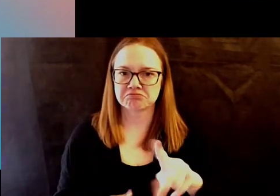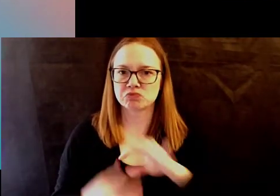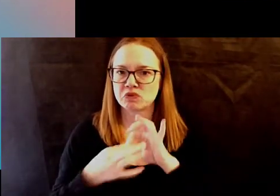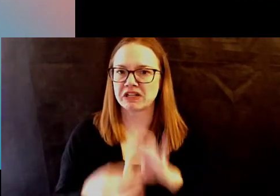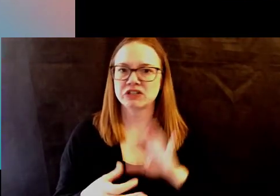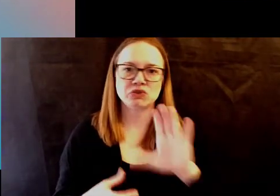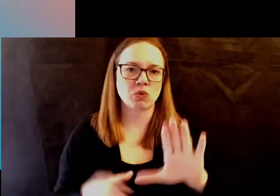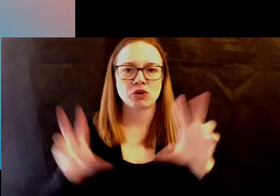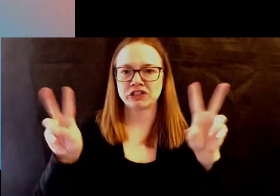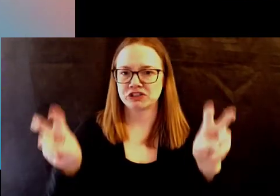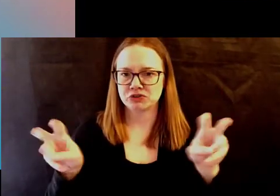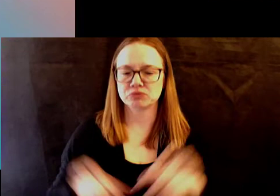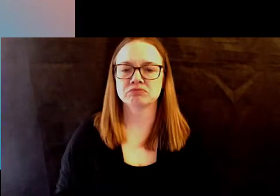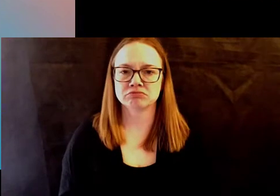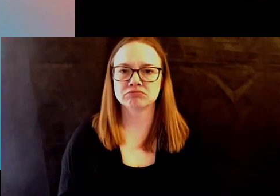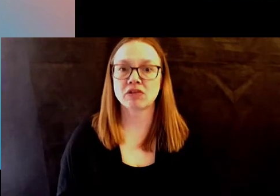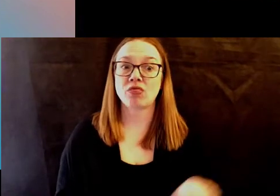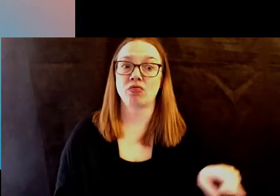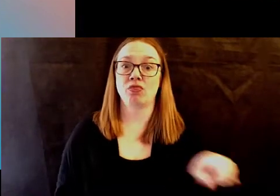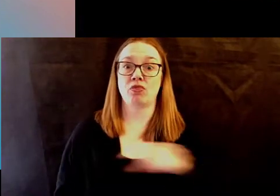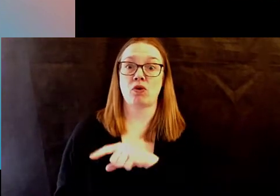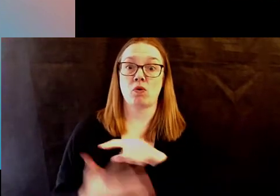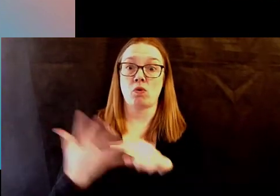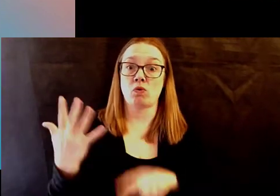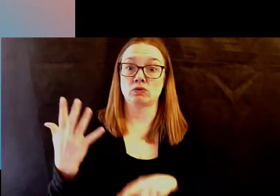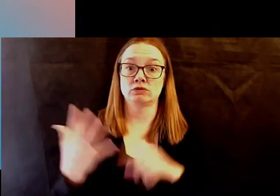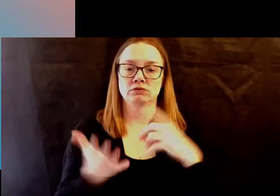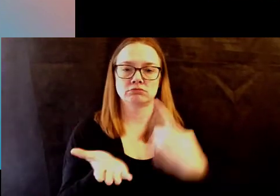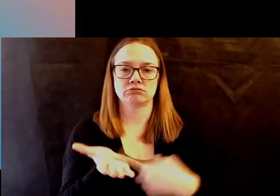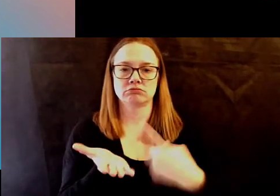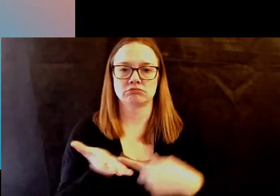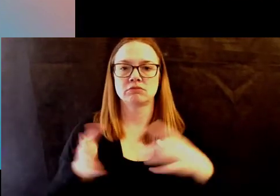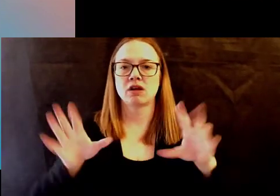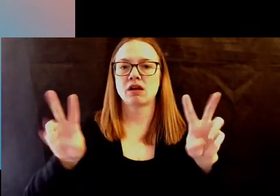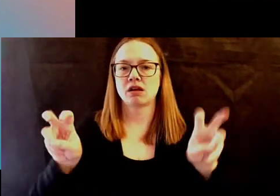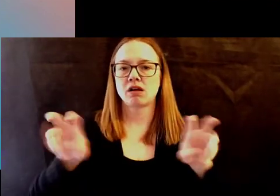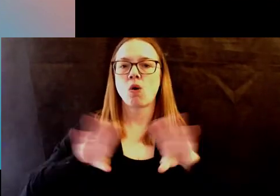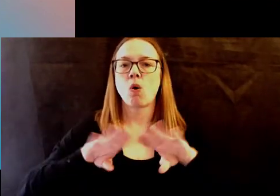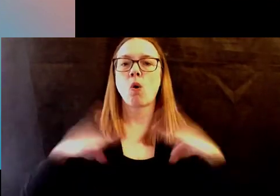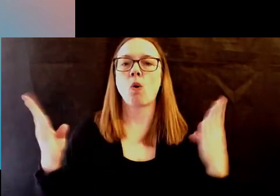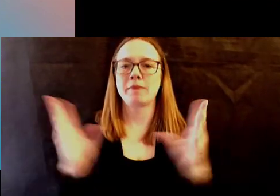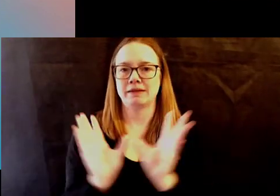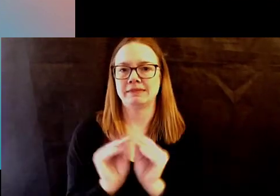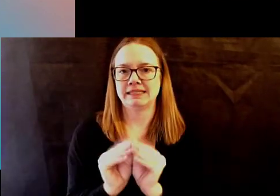All of those would be considered open meetings as well where you know that they'll be listed online.